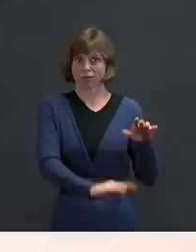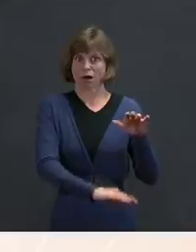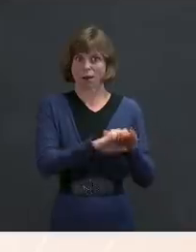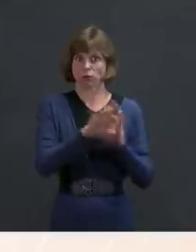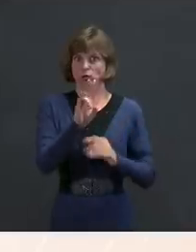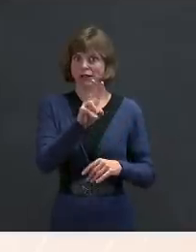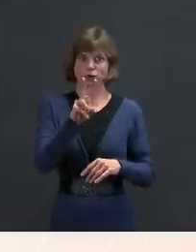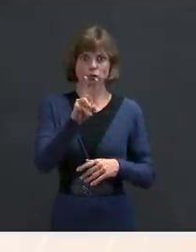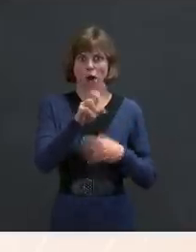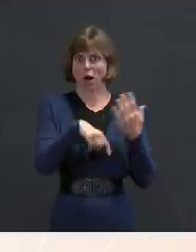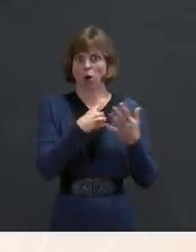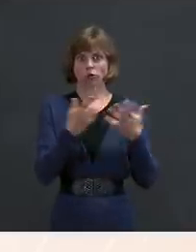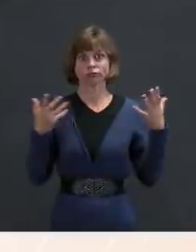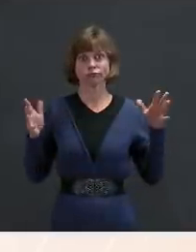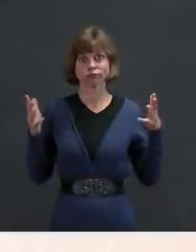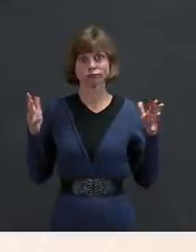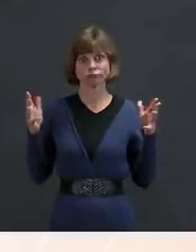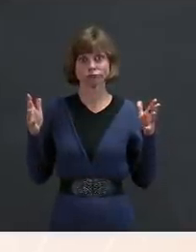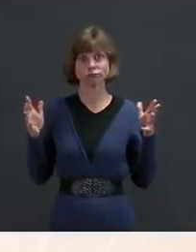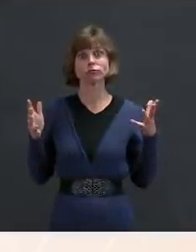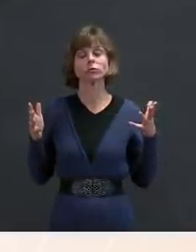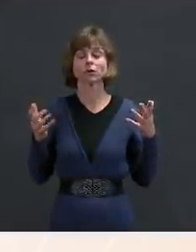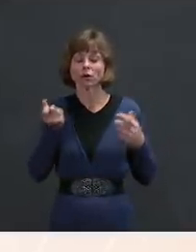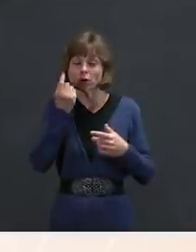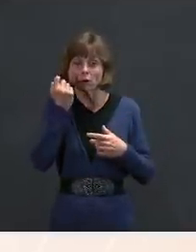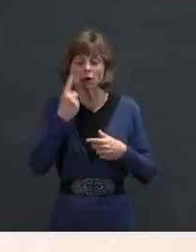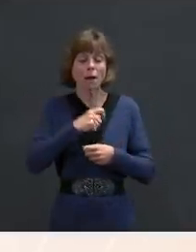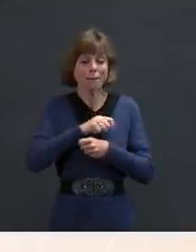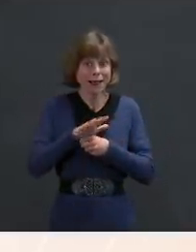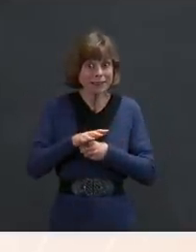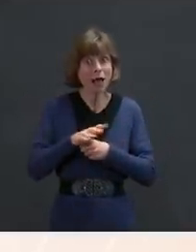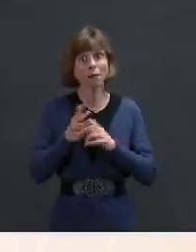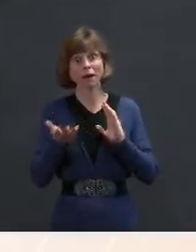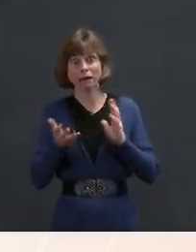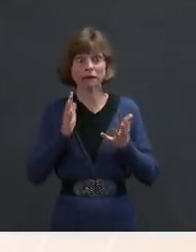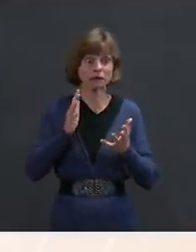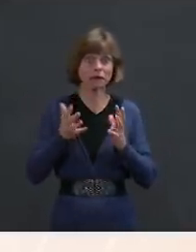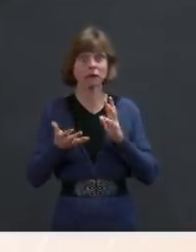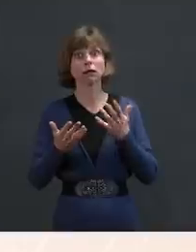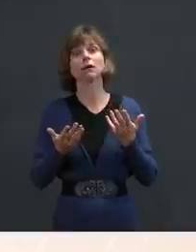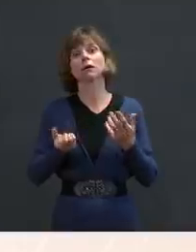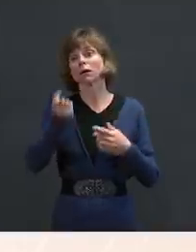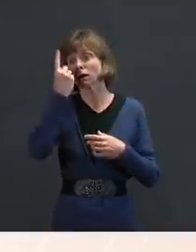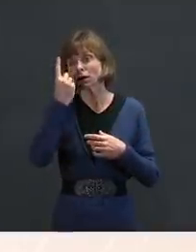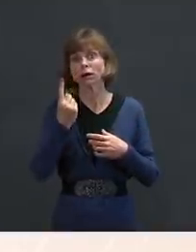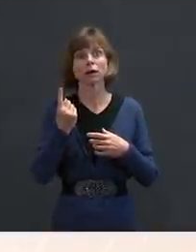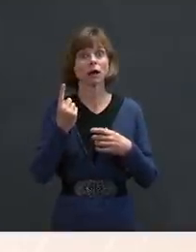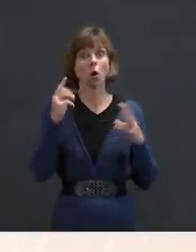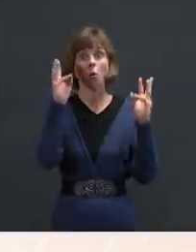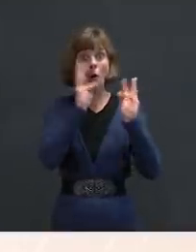And, of course, given the pandemic and its restrictions, given the extreme weather conditions in Texas,